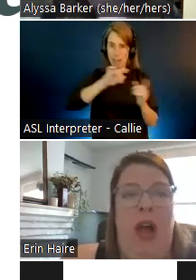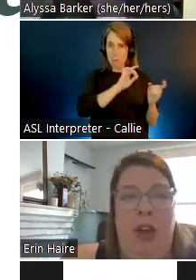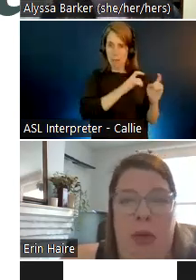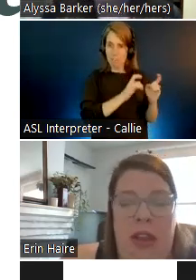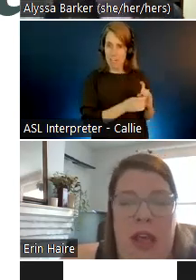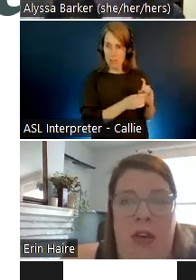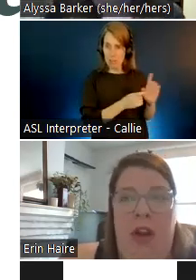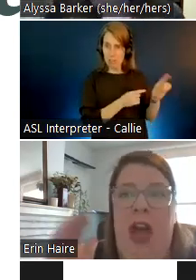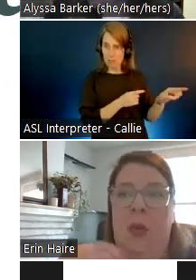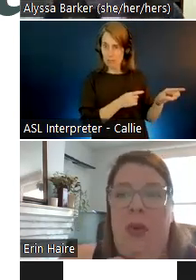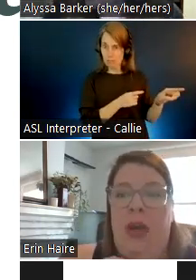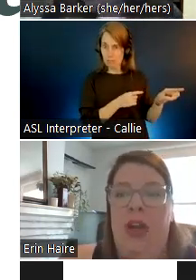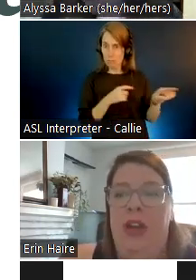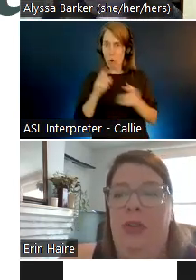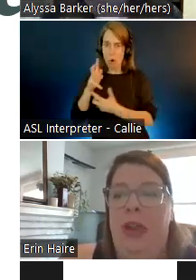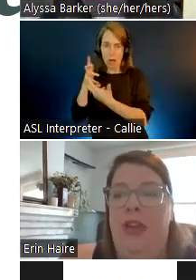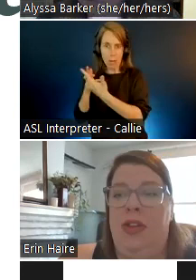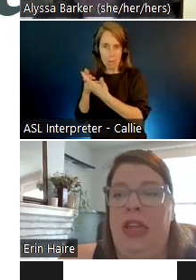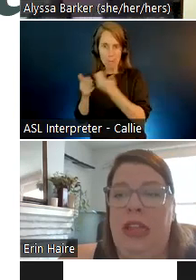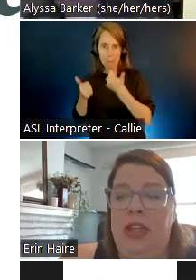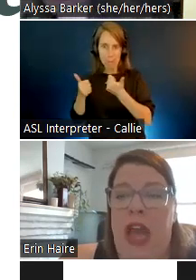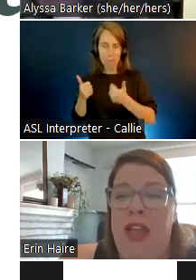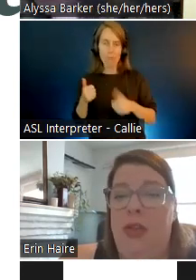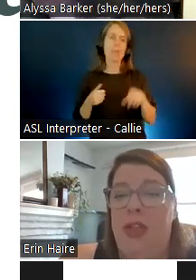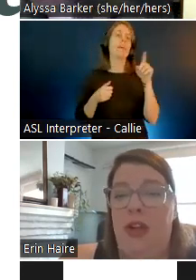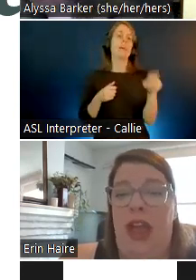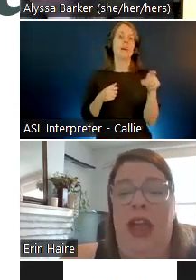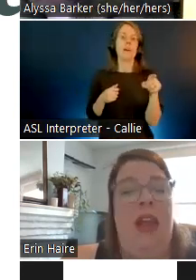you're mulling that over i want to encourage everybody there's a link in the chat to a survey